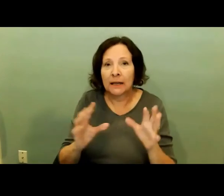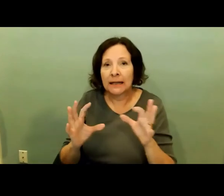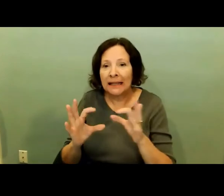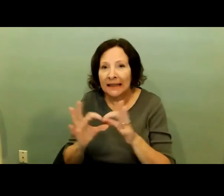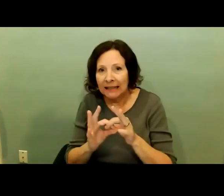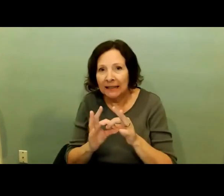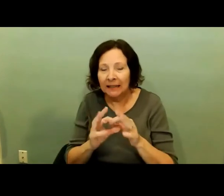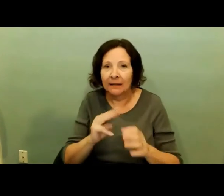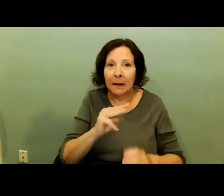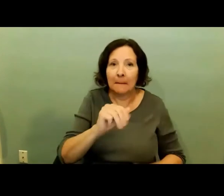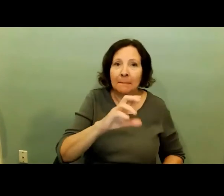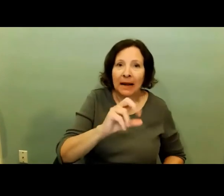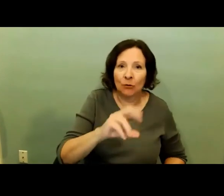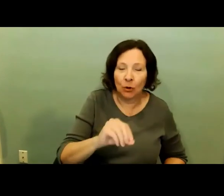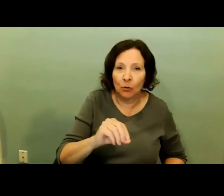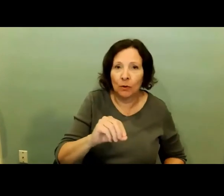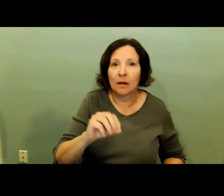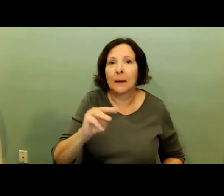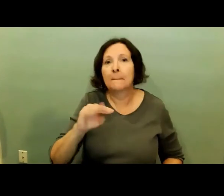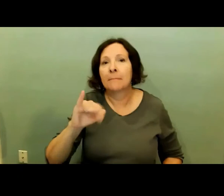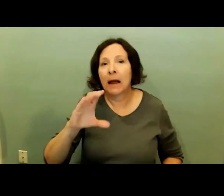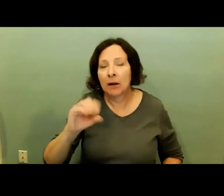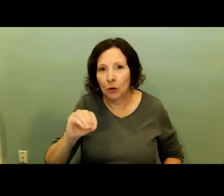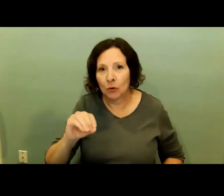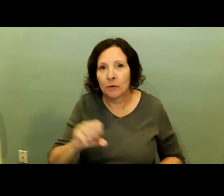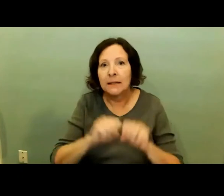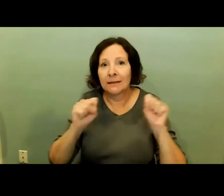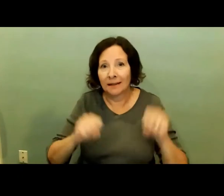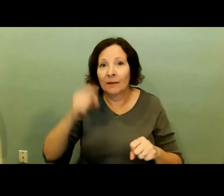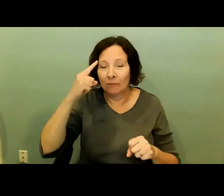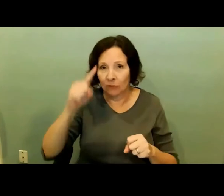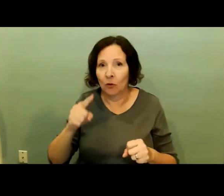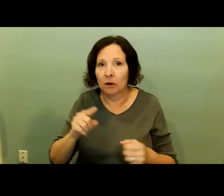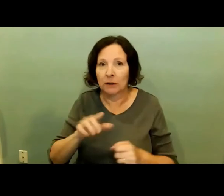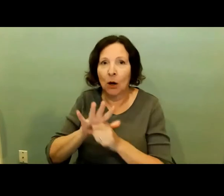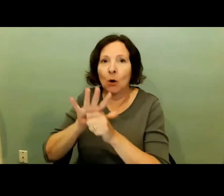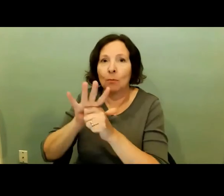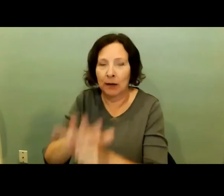levels of oppression. In the way I try to do it is with my personal story.